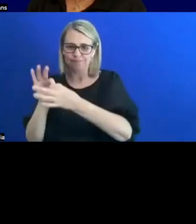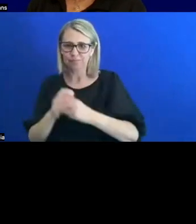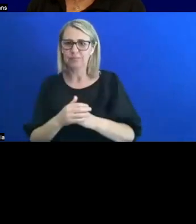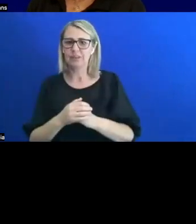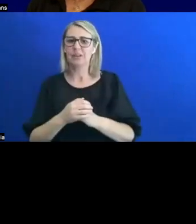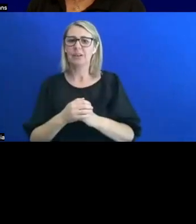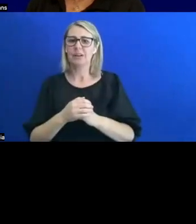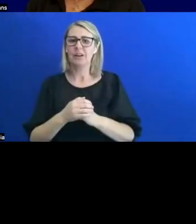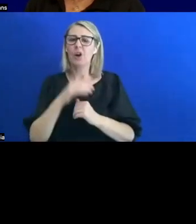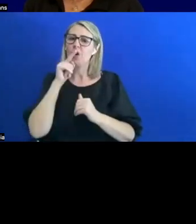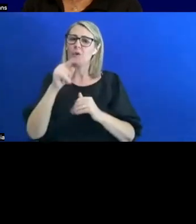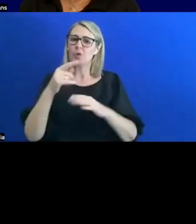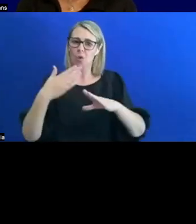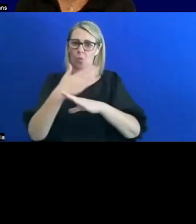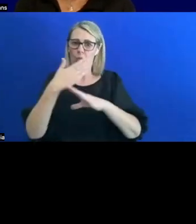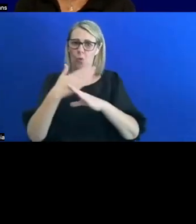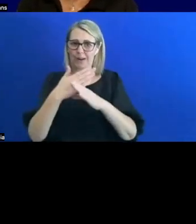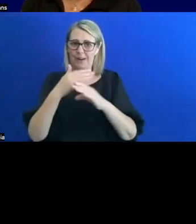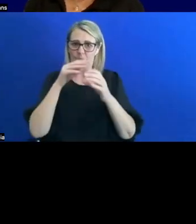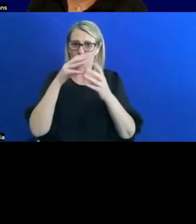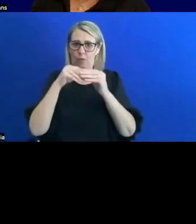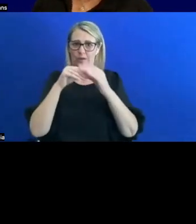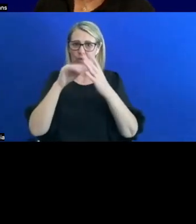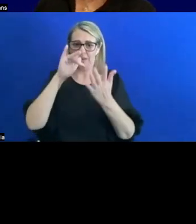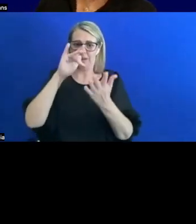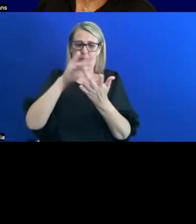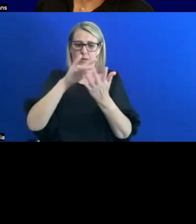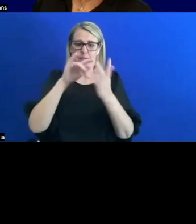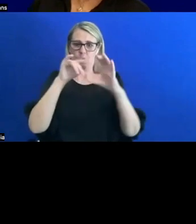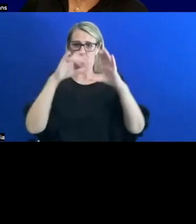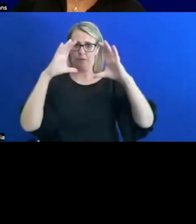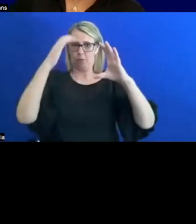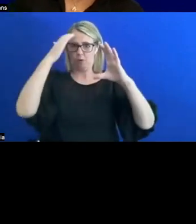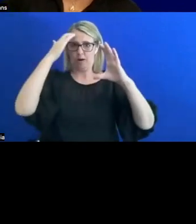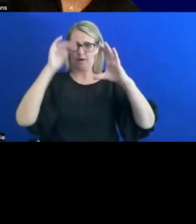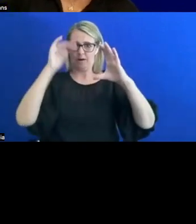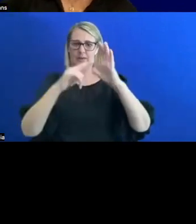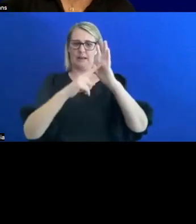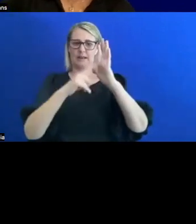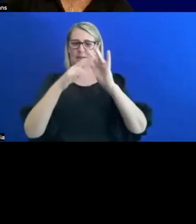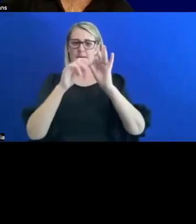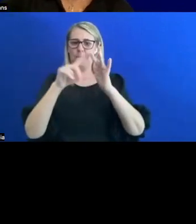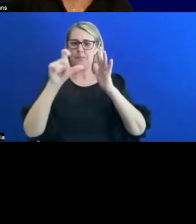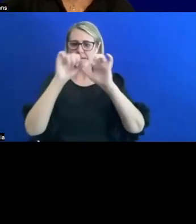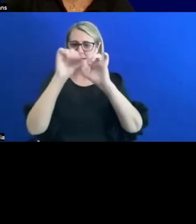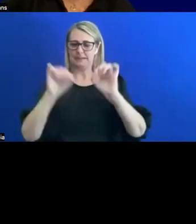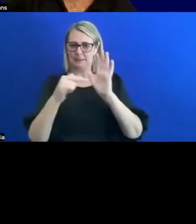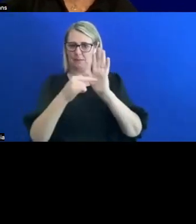you're working right here in the limbic system. So the brain knows that I'm safe